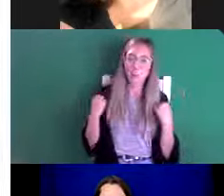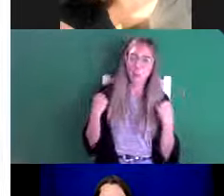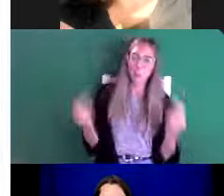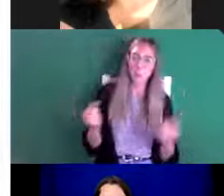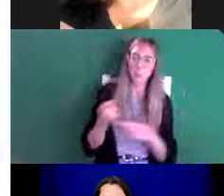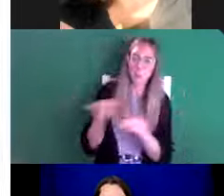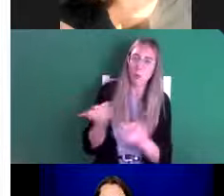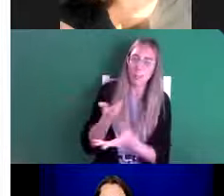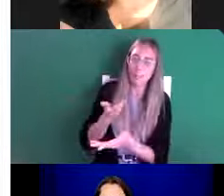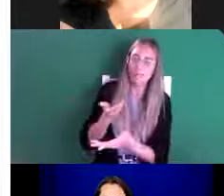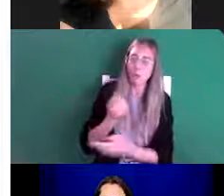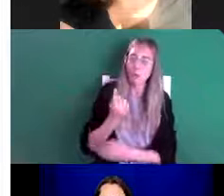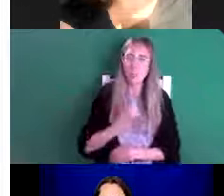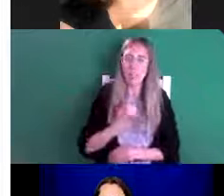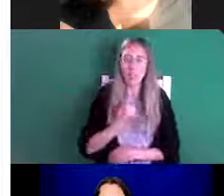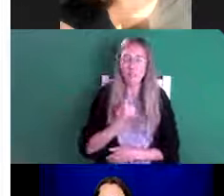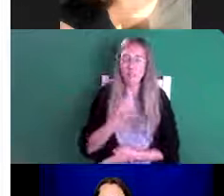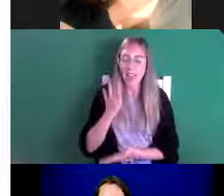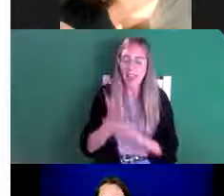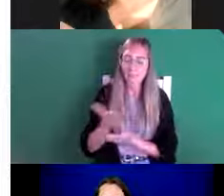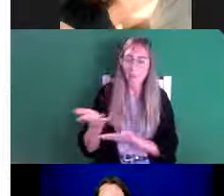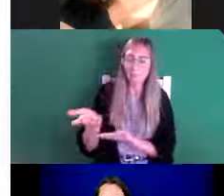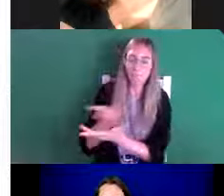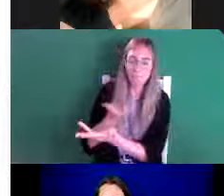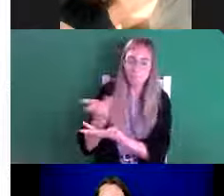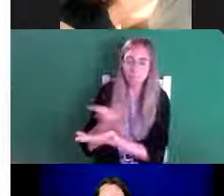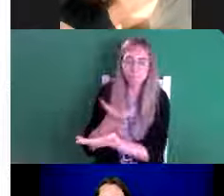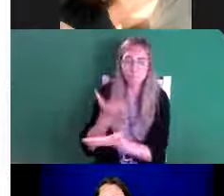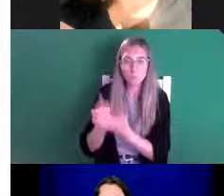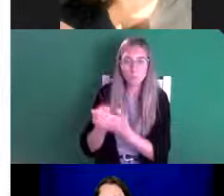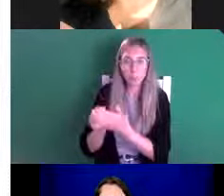between the gallery and the artists and i imagine what the gallery would say is